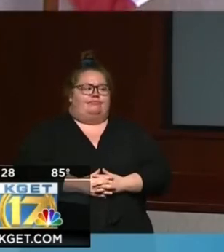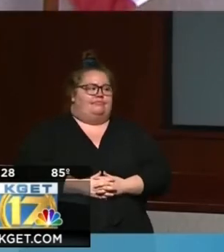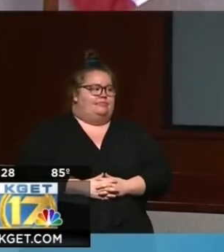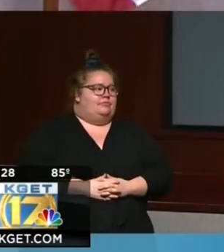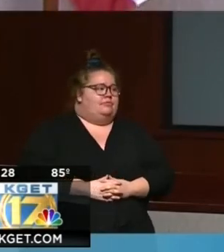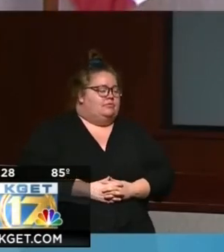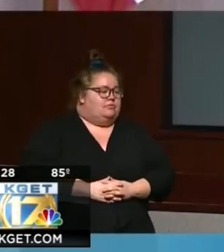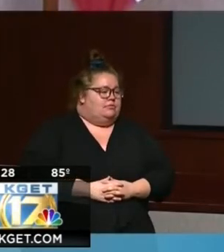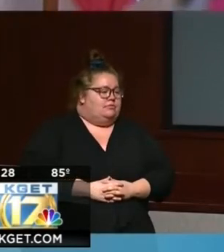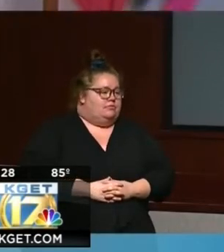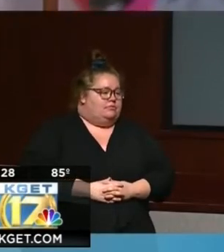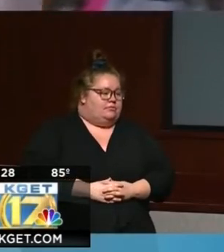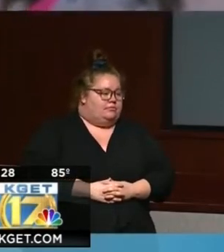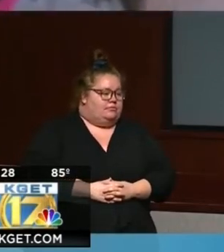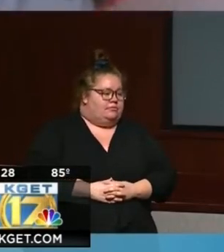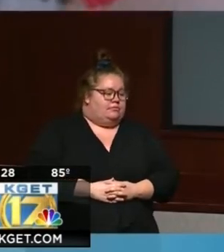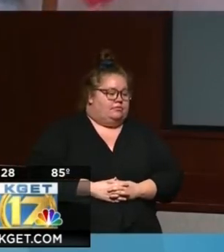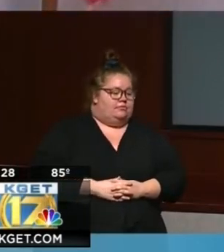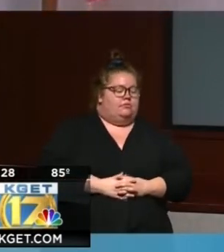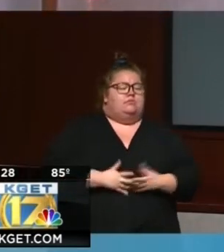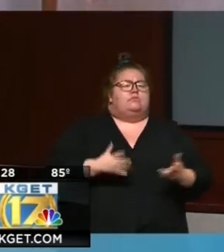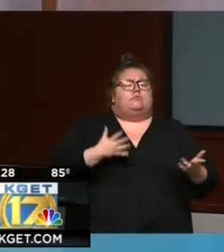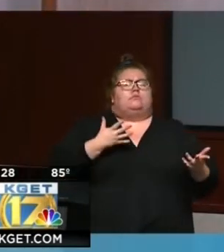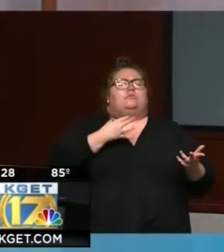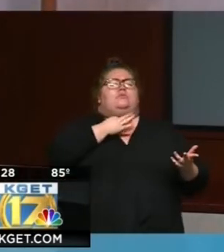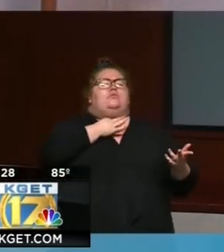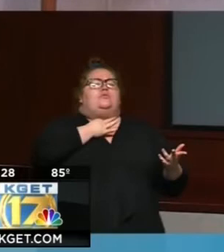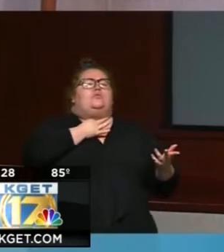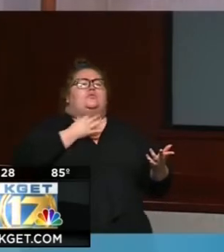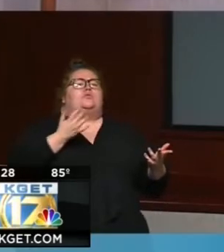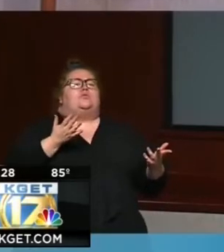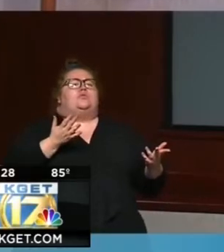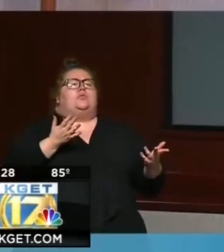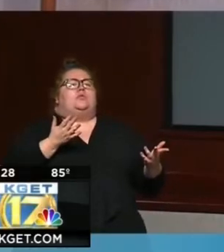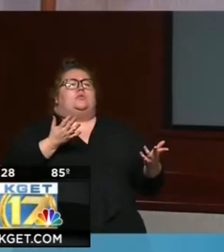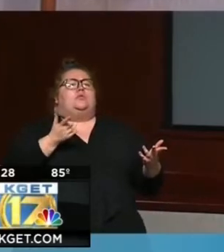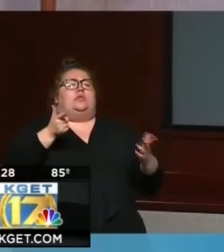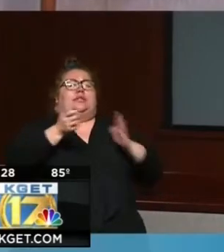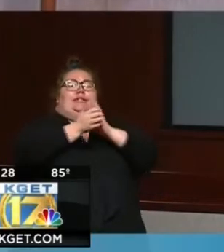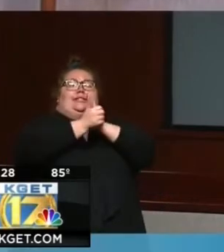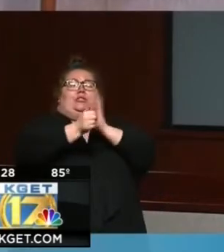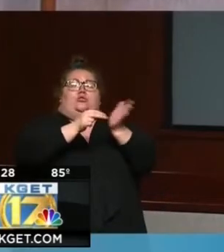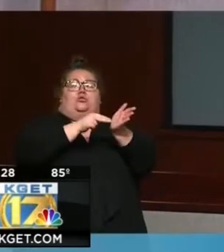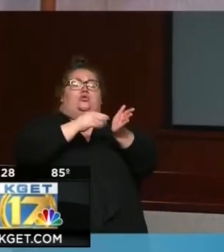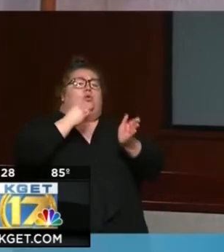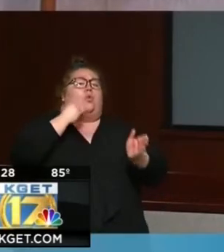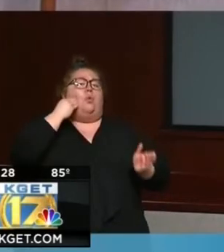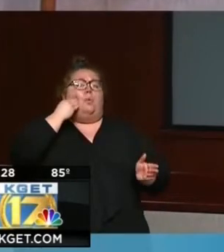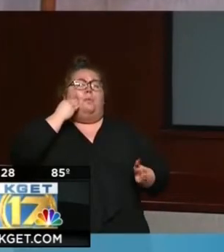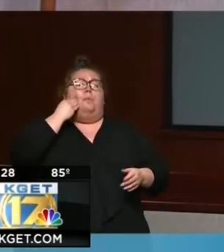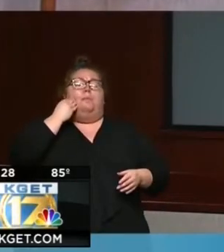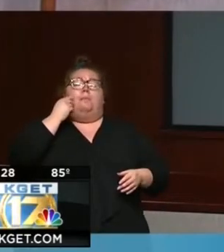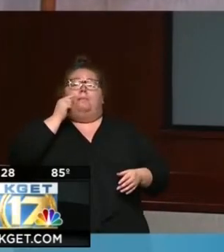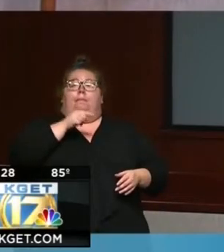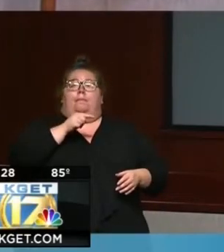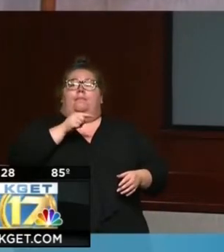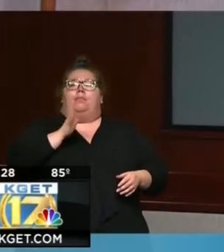AWAY FROM OTHERS IF YOU ARE SICK, ETC. Reporter: AND ALSO I AM